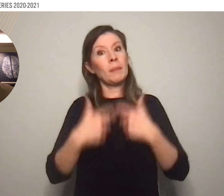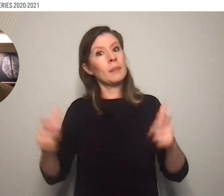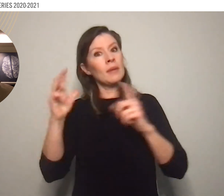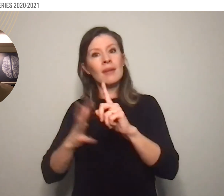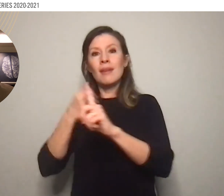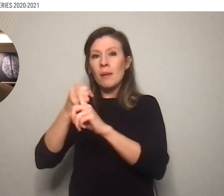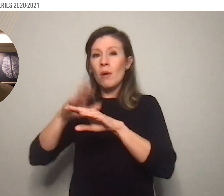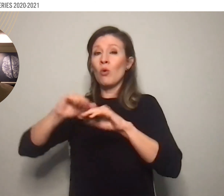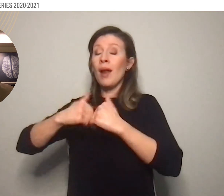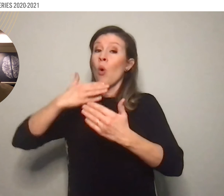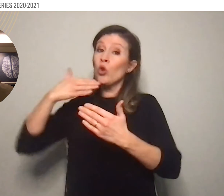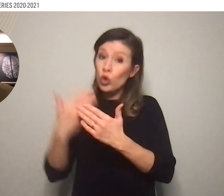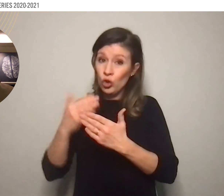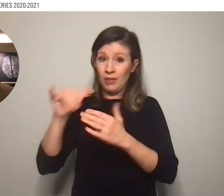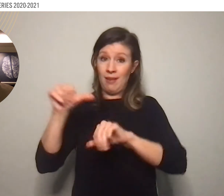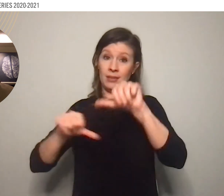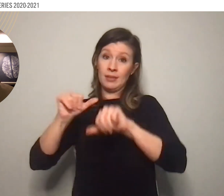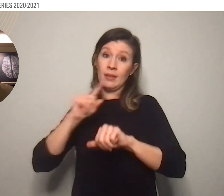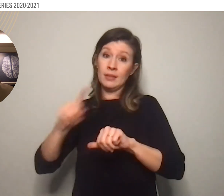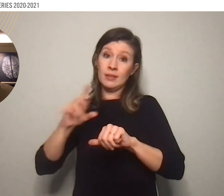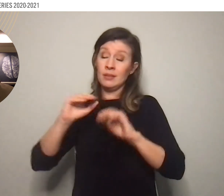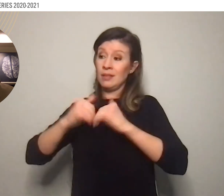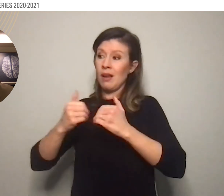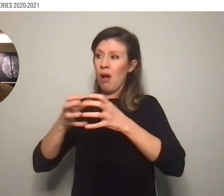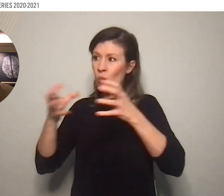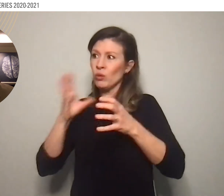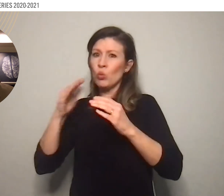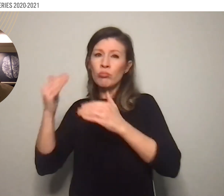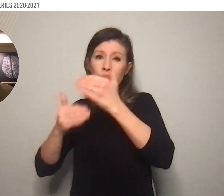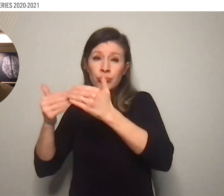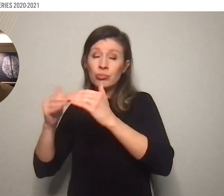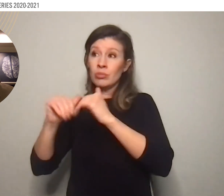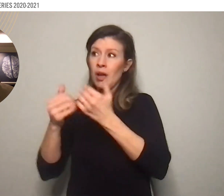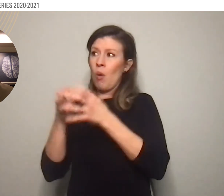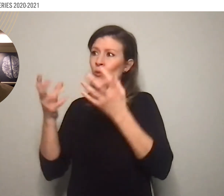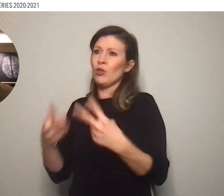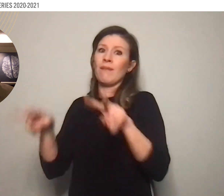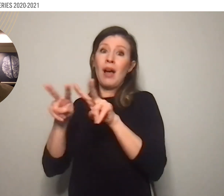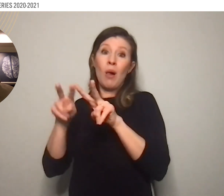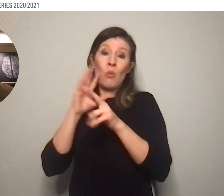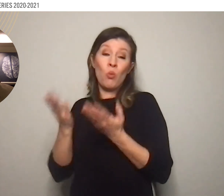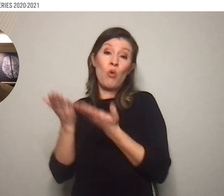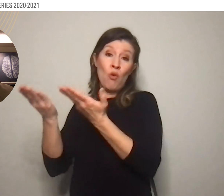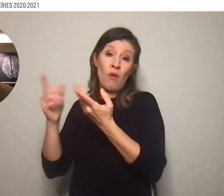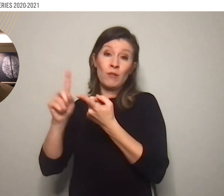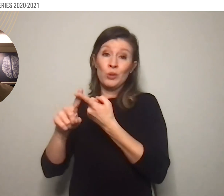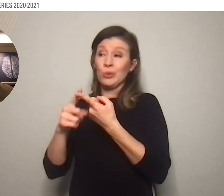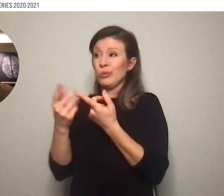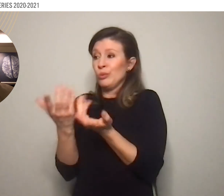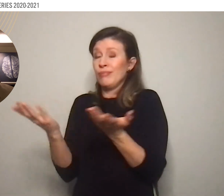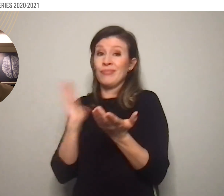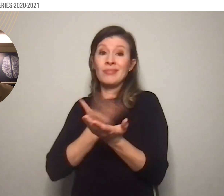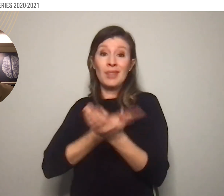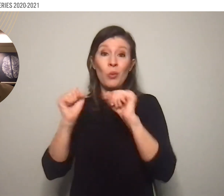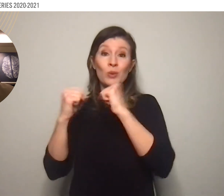good that that science progresses and how valuable it is to the uh, to the to the to our society.